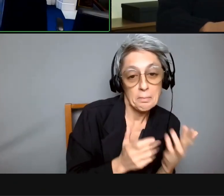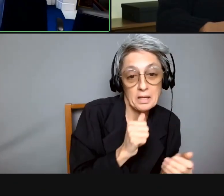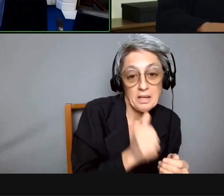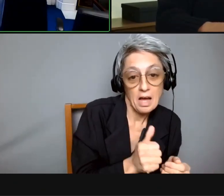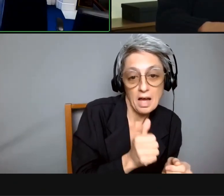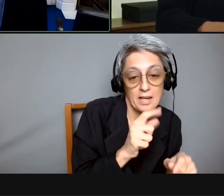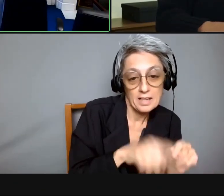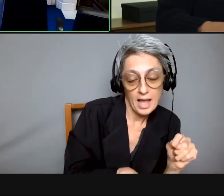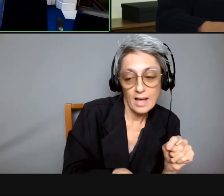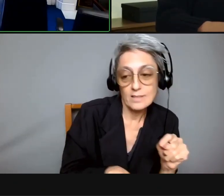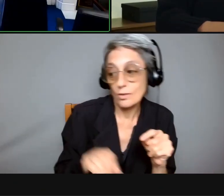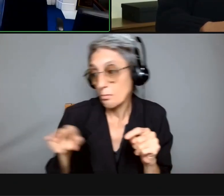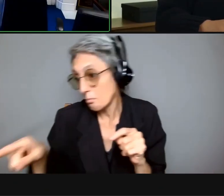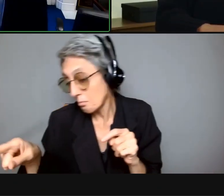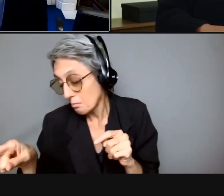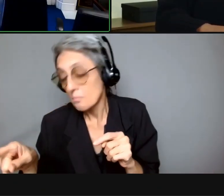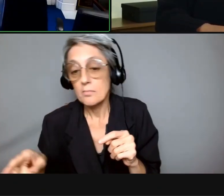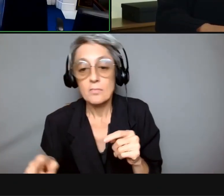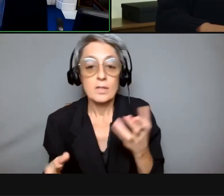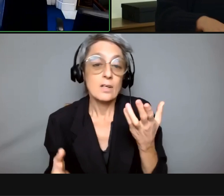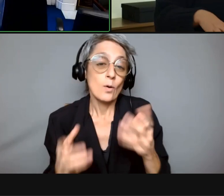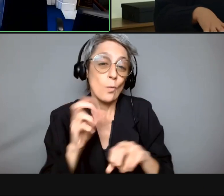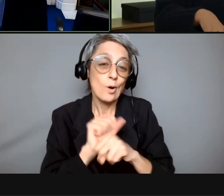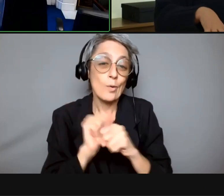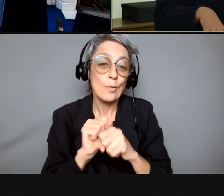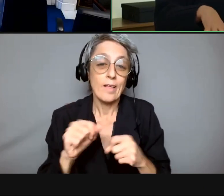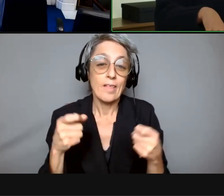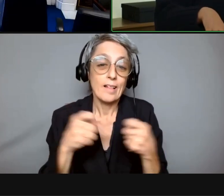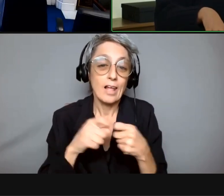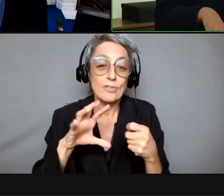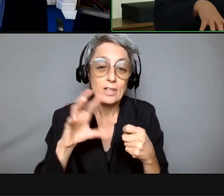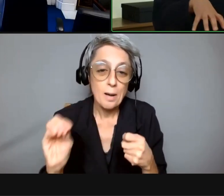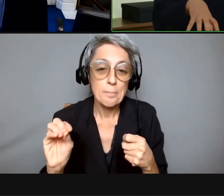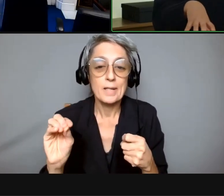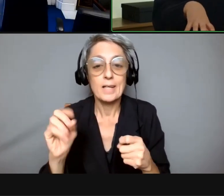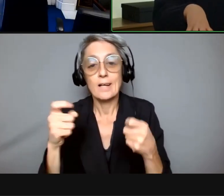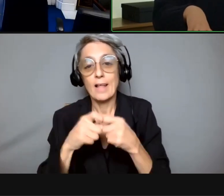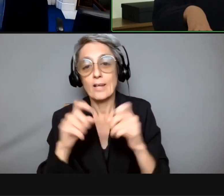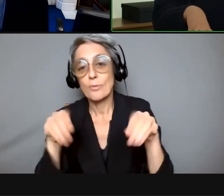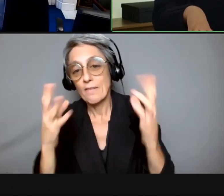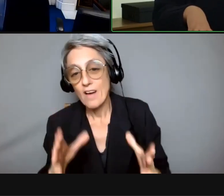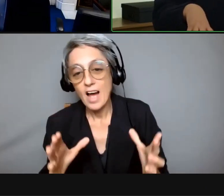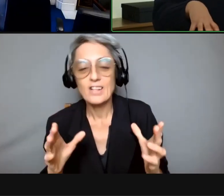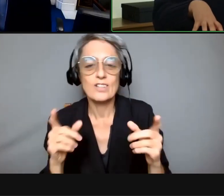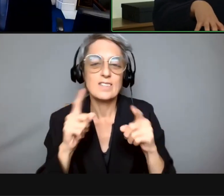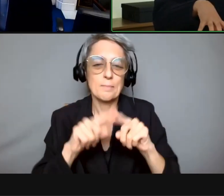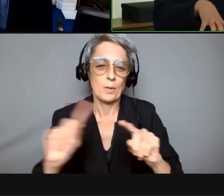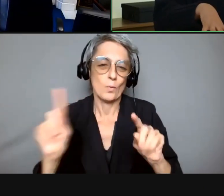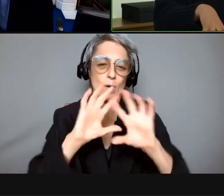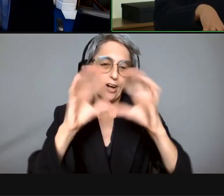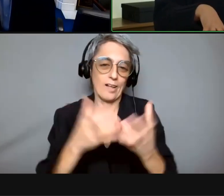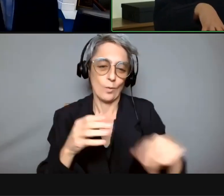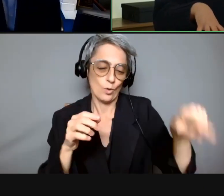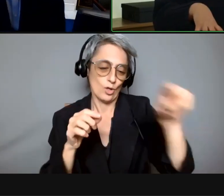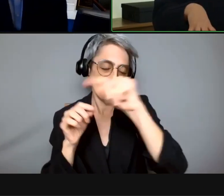or your power providers wherever you are in the world. So it's a it's actually the two most important things are know how, you know,